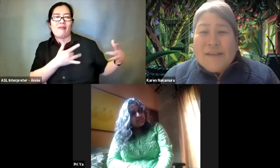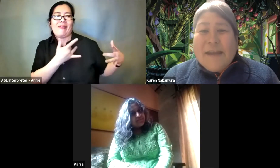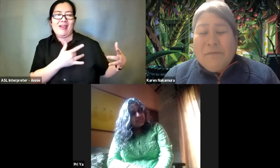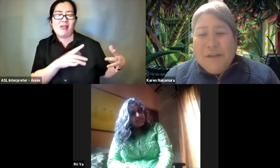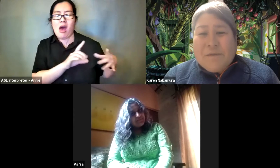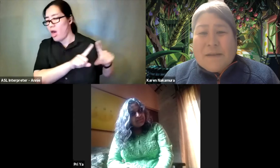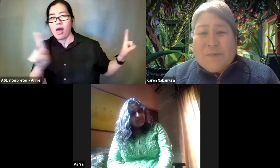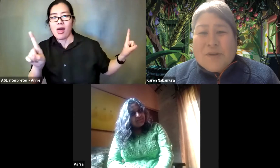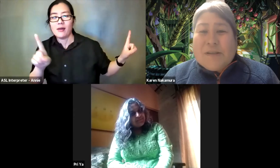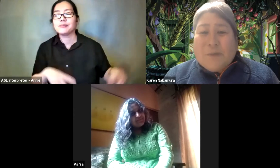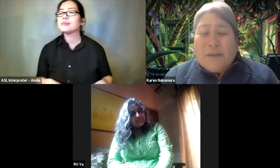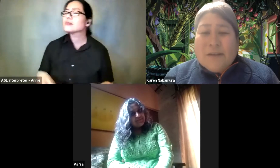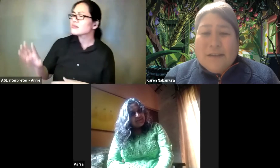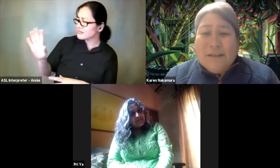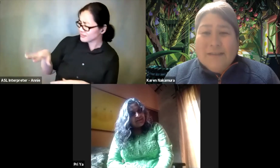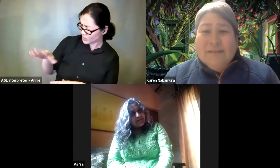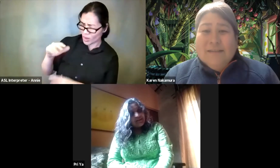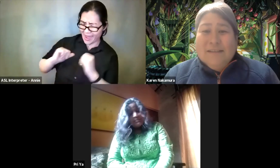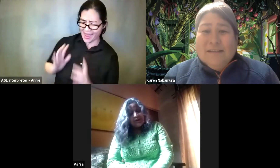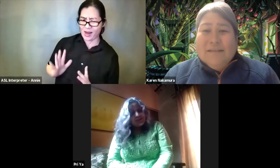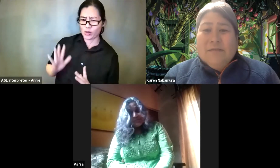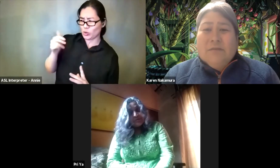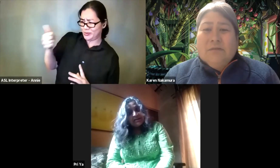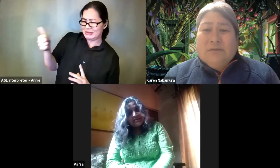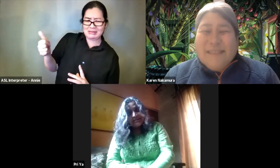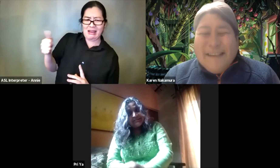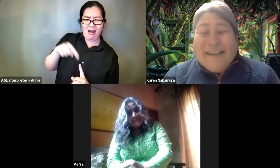that range of expression as well. Priya Ramasubban: Because she's brilliant.